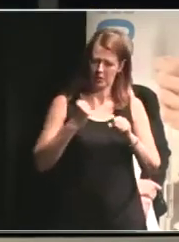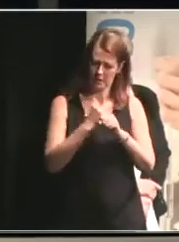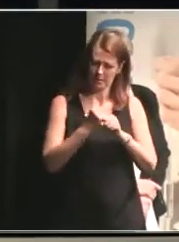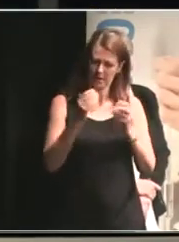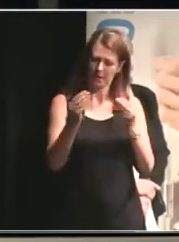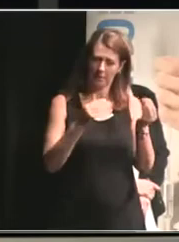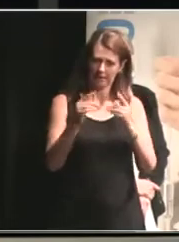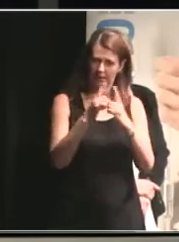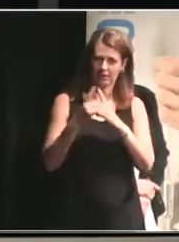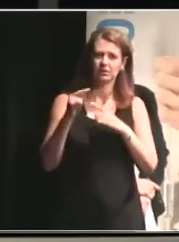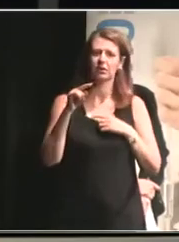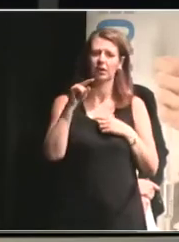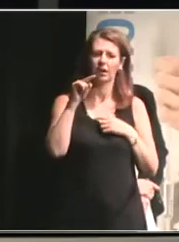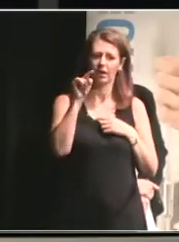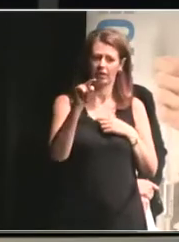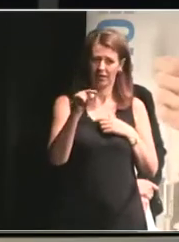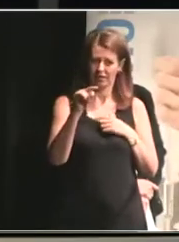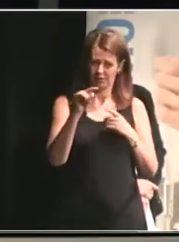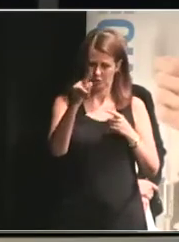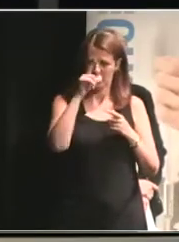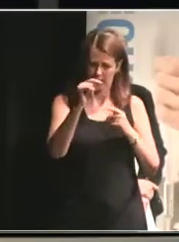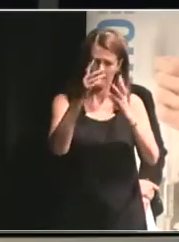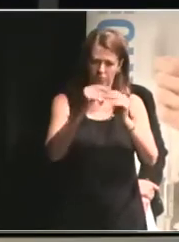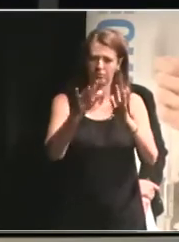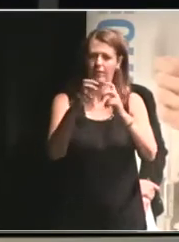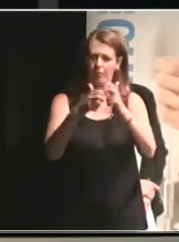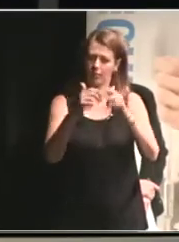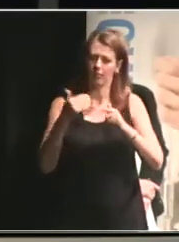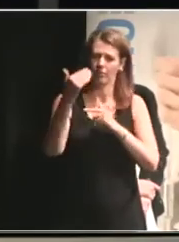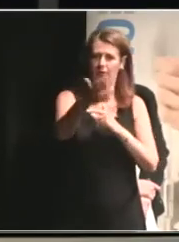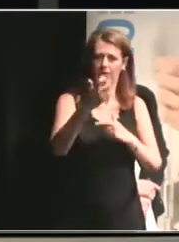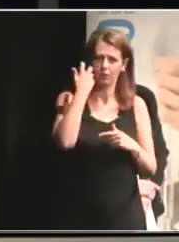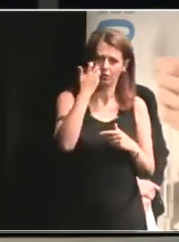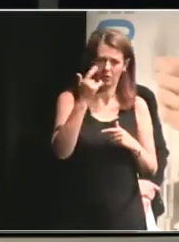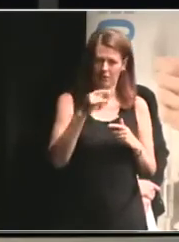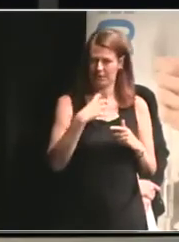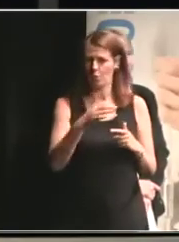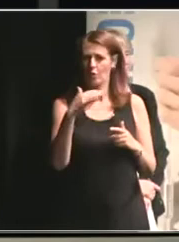designed to anticipate that problem so that it's more cost effective and pragmatic and we don't